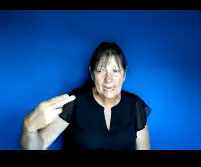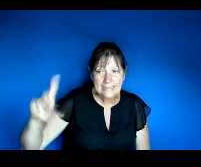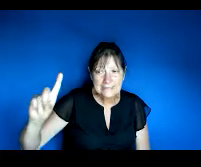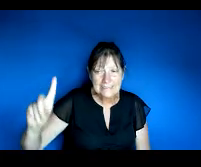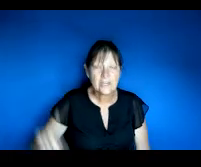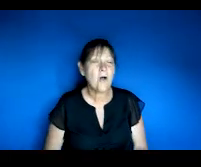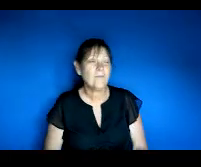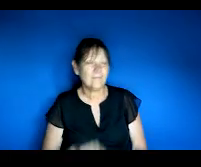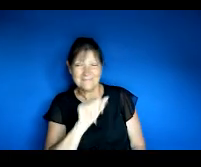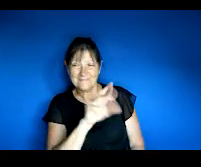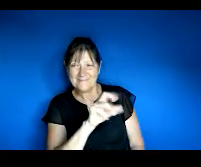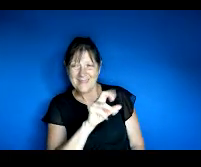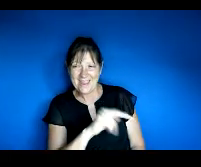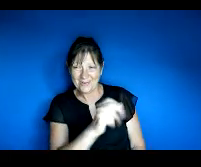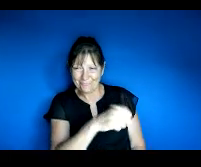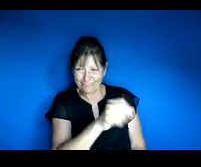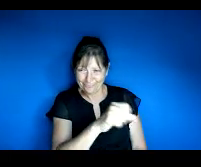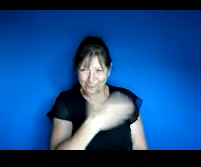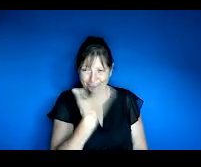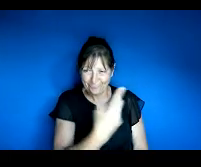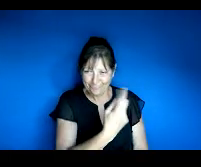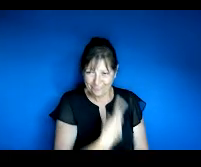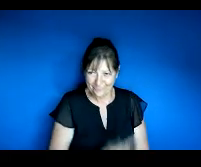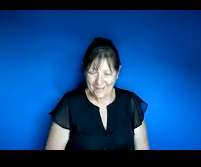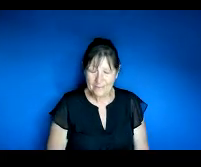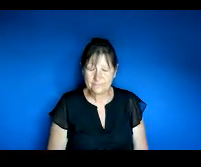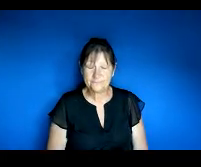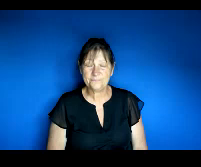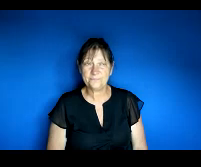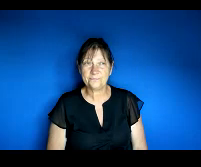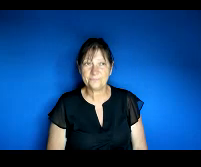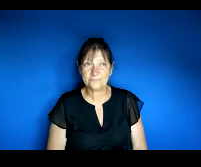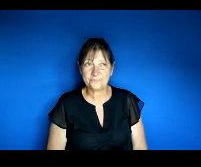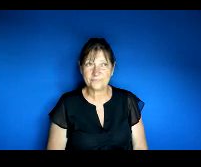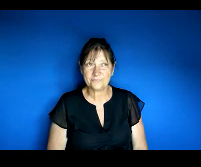So a couple of things that currently exist